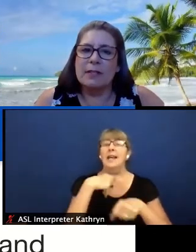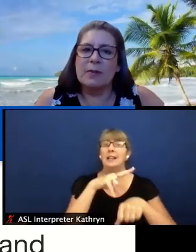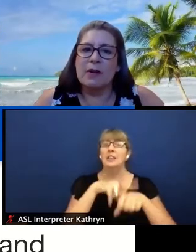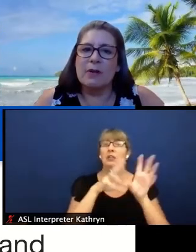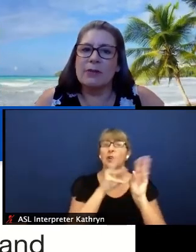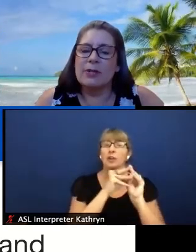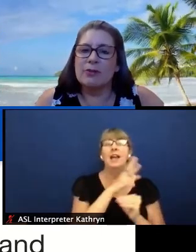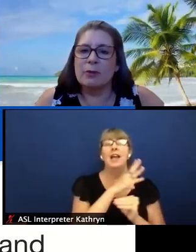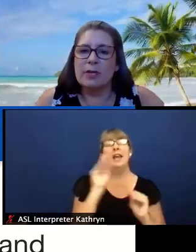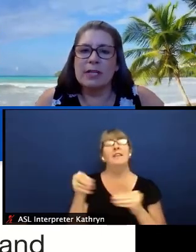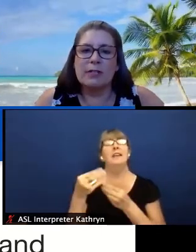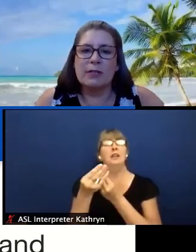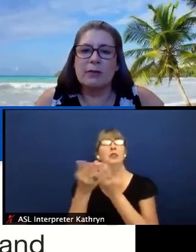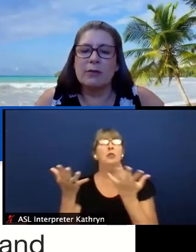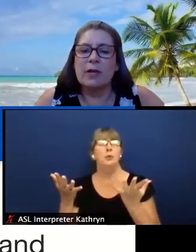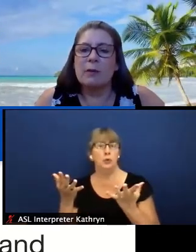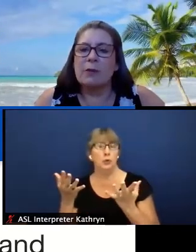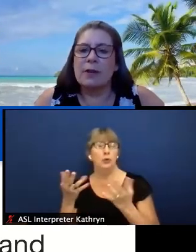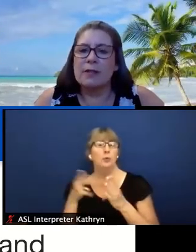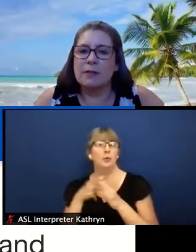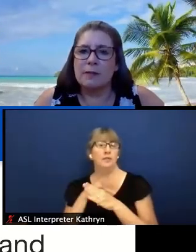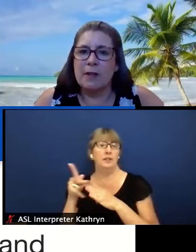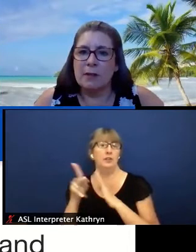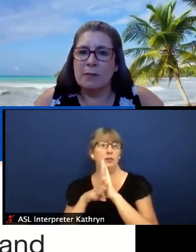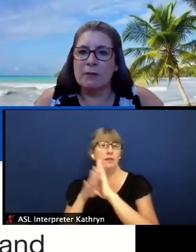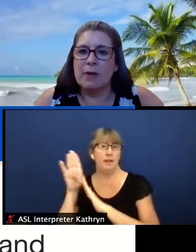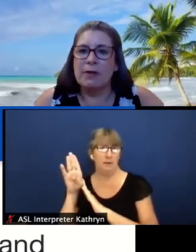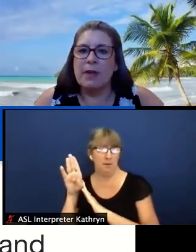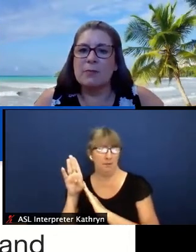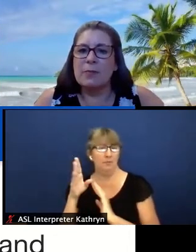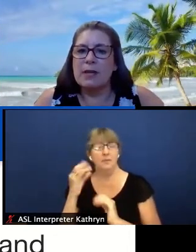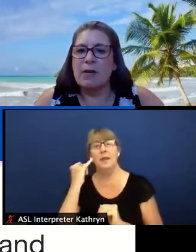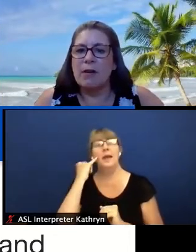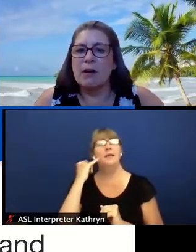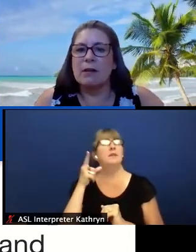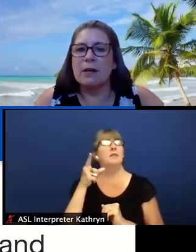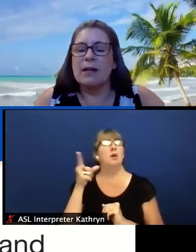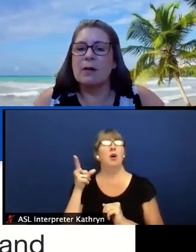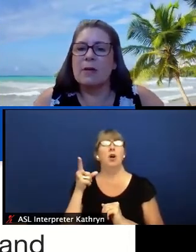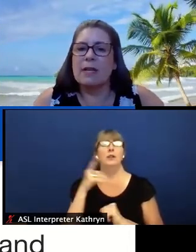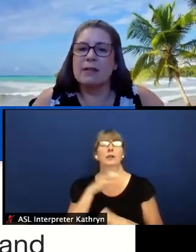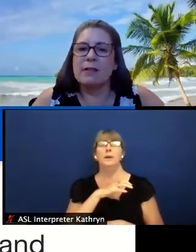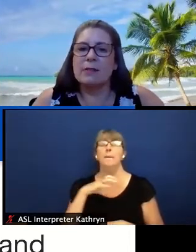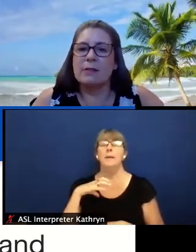but also contributing to professional development, whether that's being on committees to